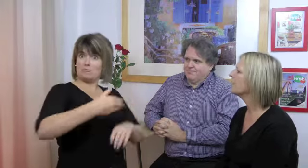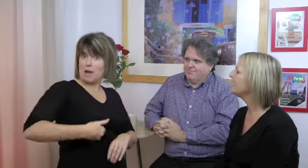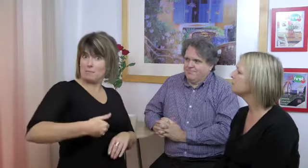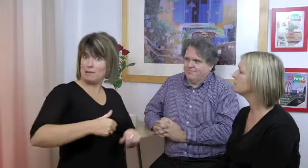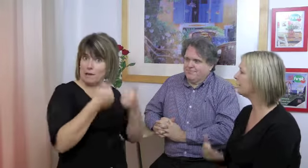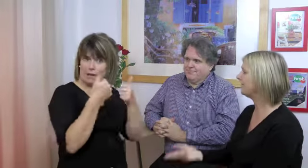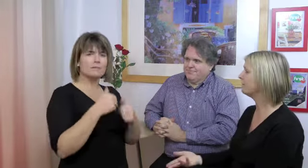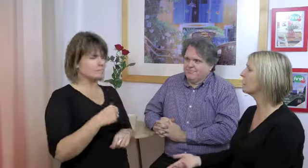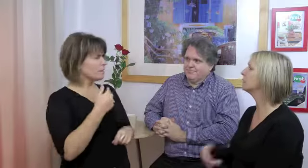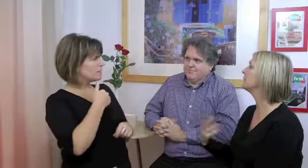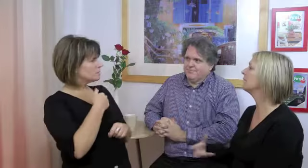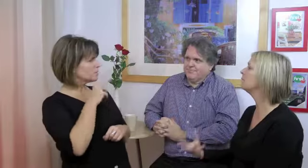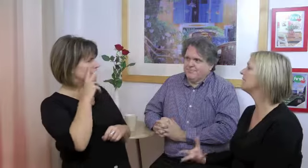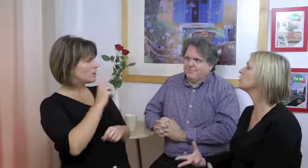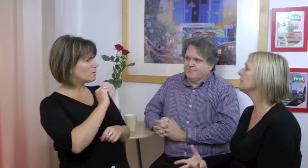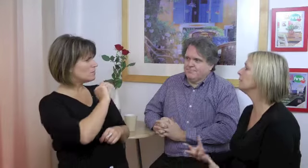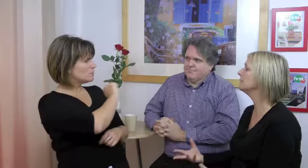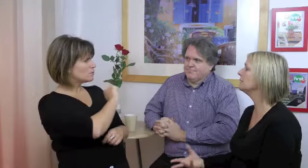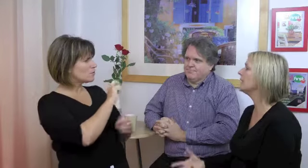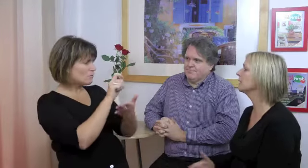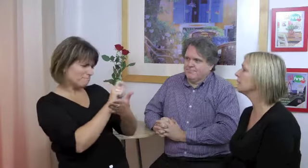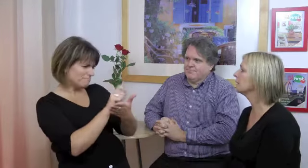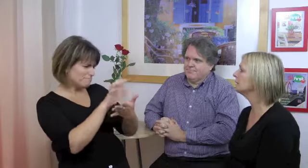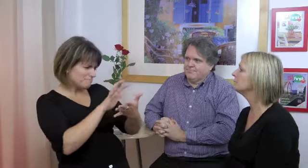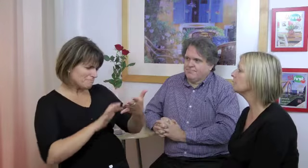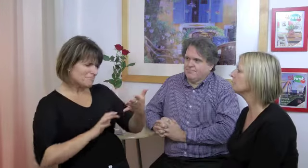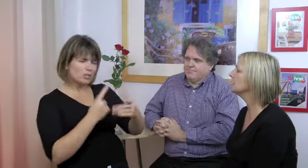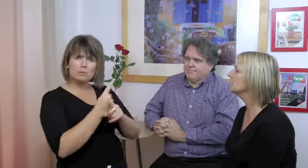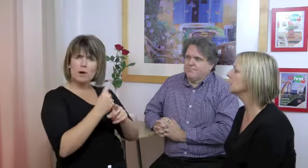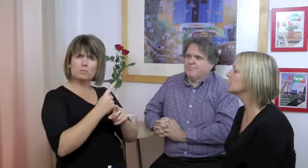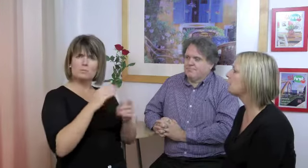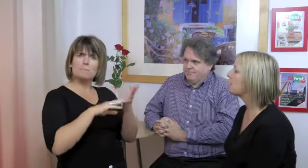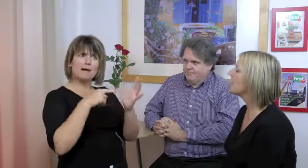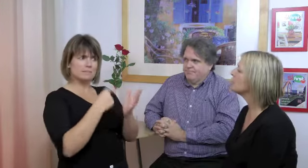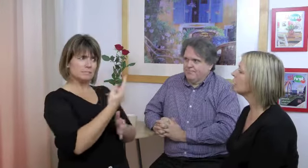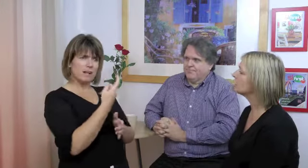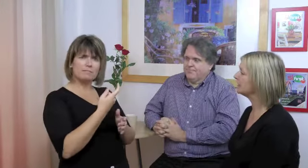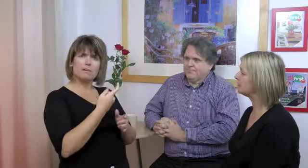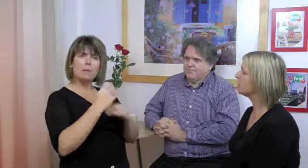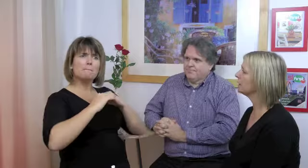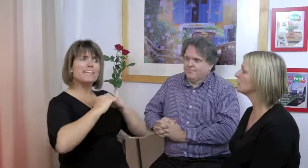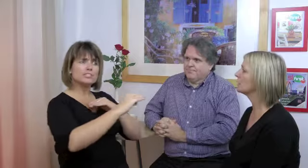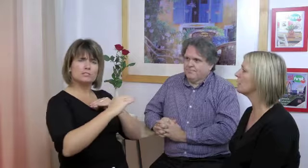So he was involved in mainstream rugby for years. In your article you were talking about